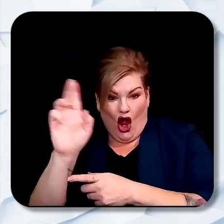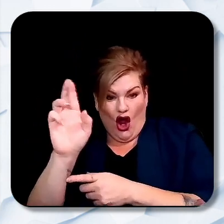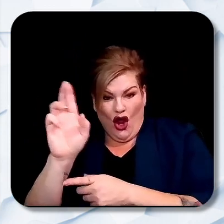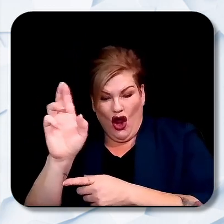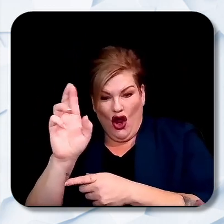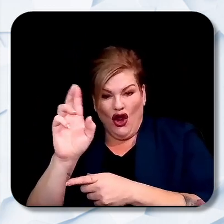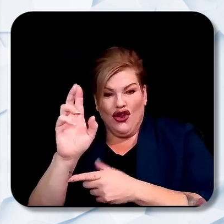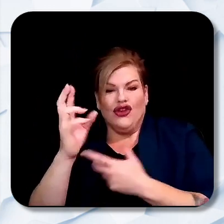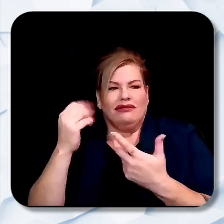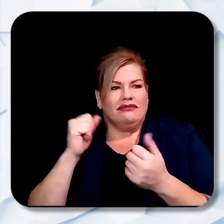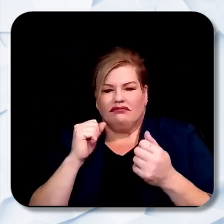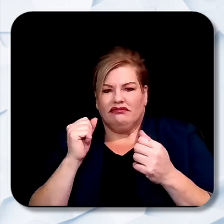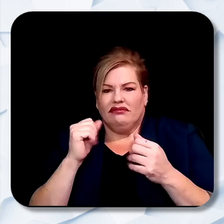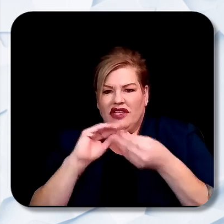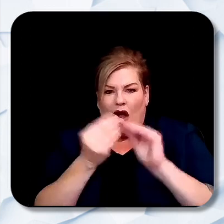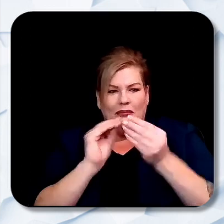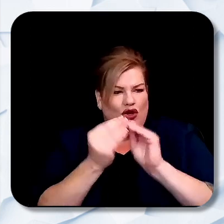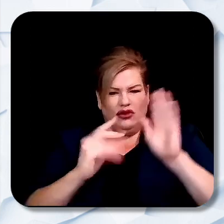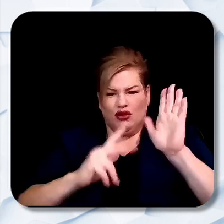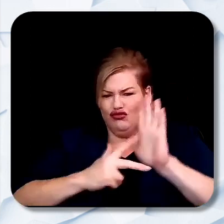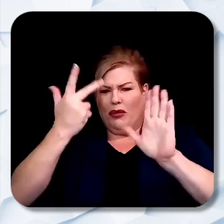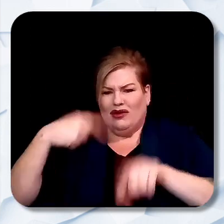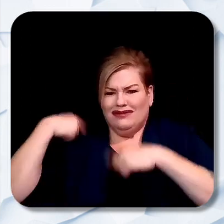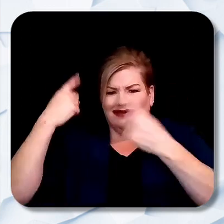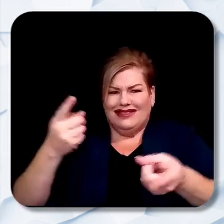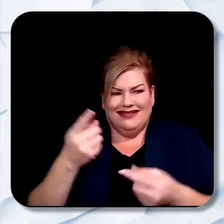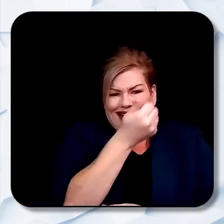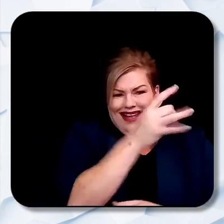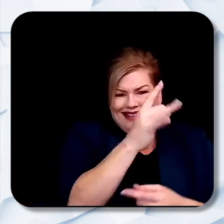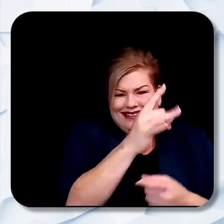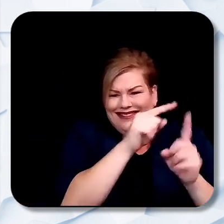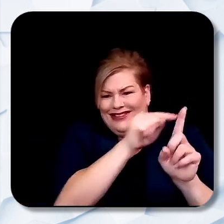among children ages ten to nineteen years old. Um and opioid related deaths